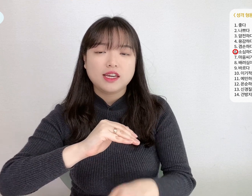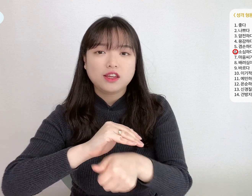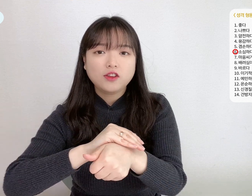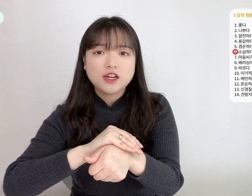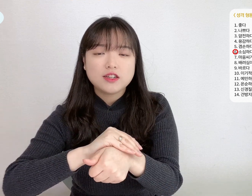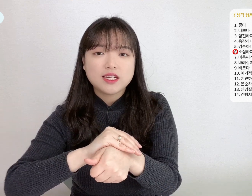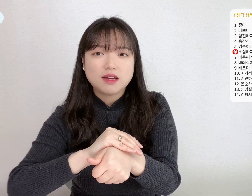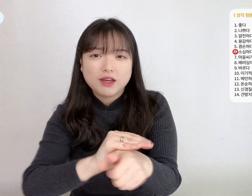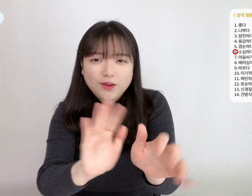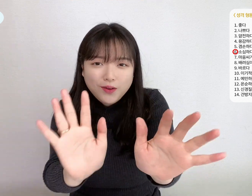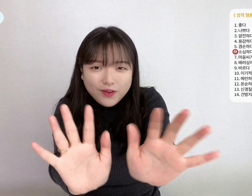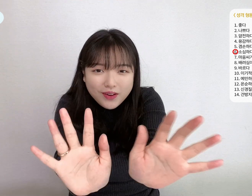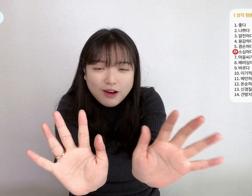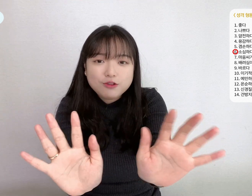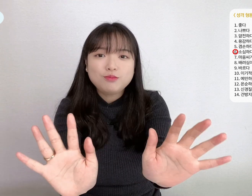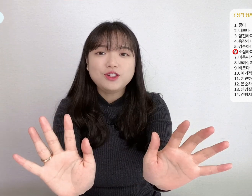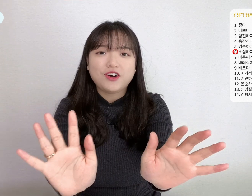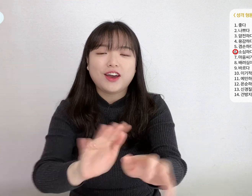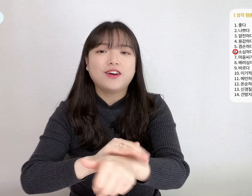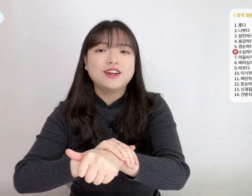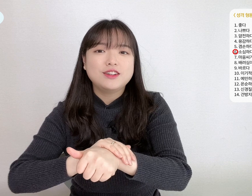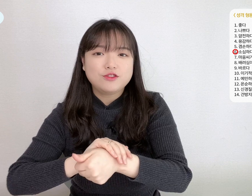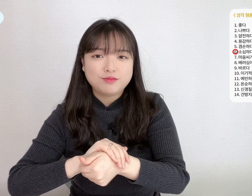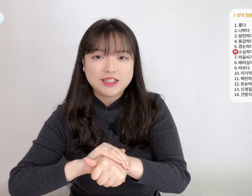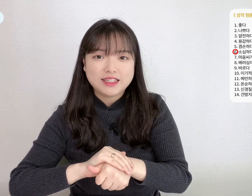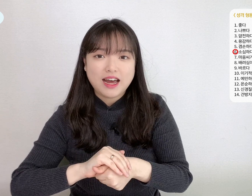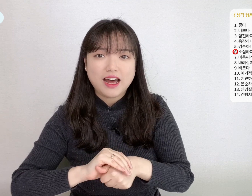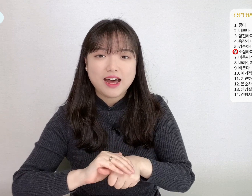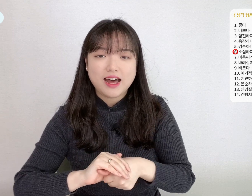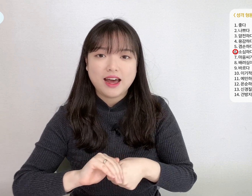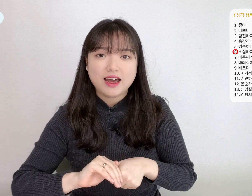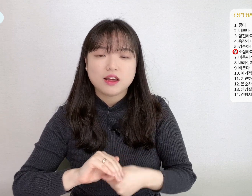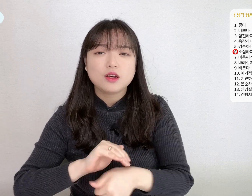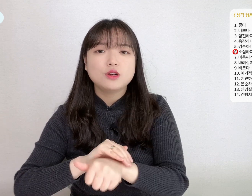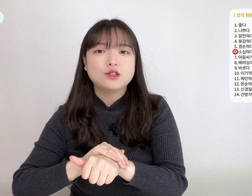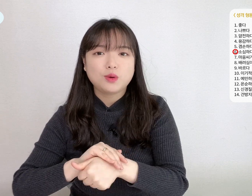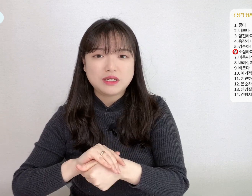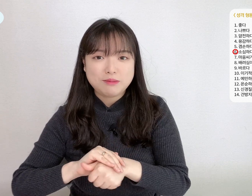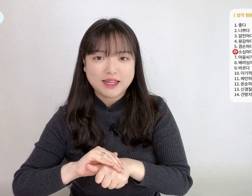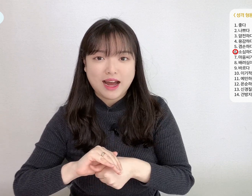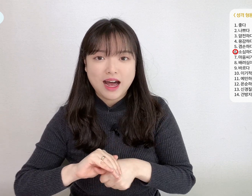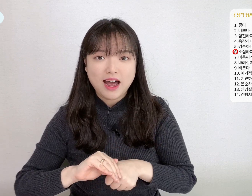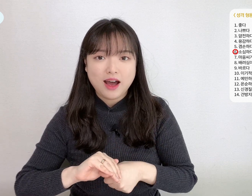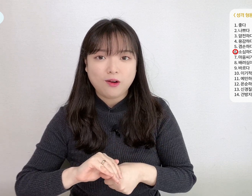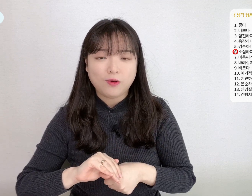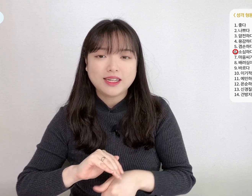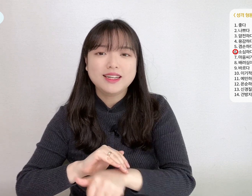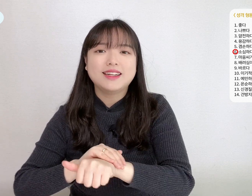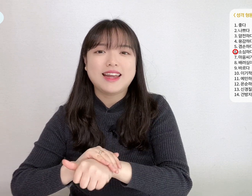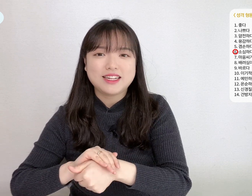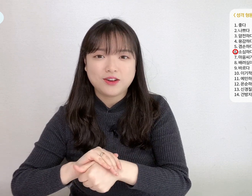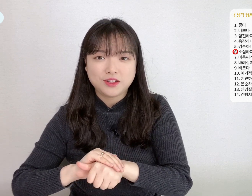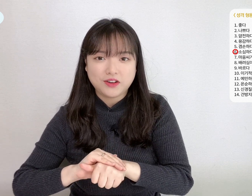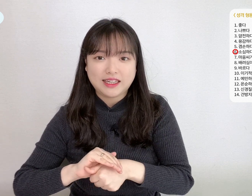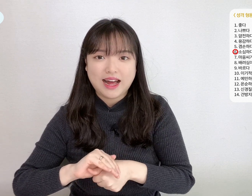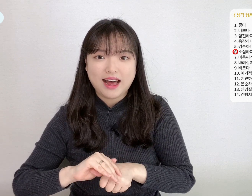In this tunnel, this person is hiding hide shy or introverted